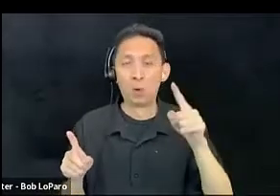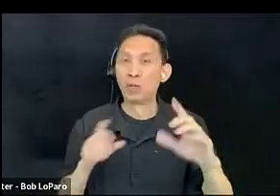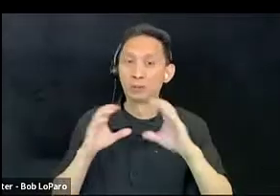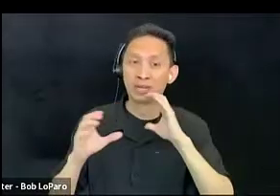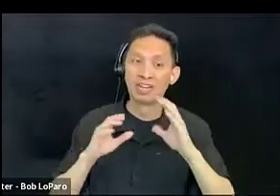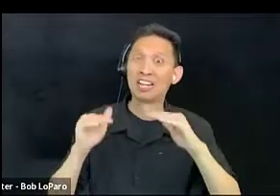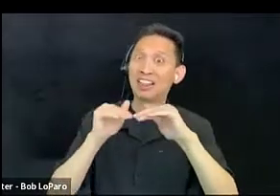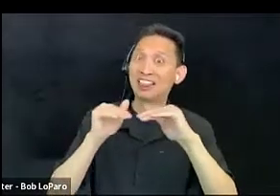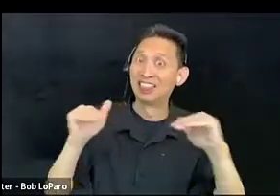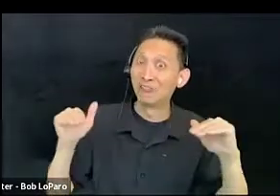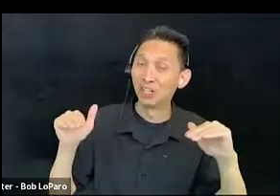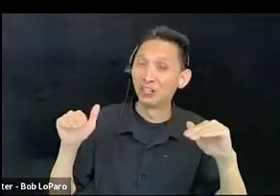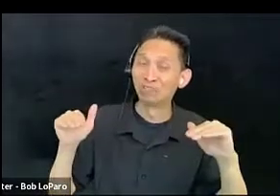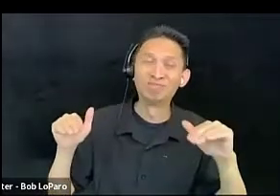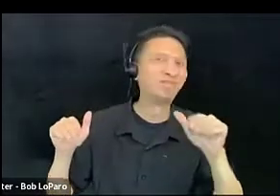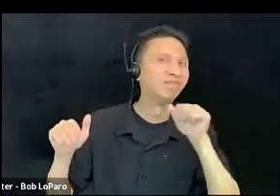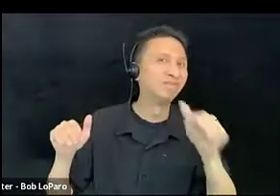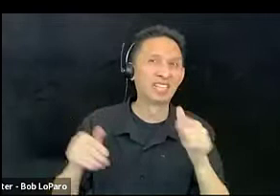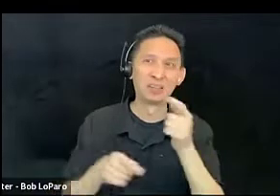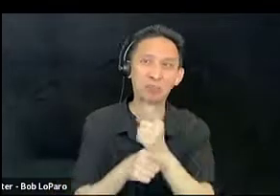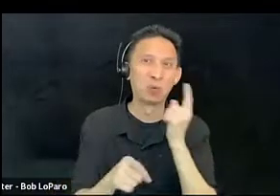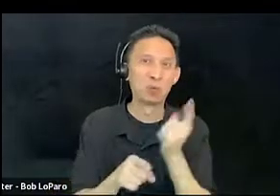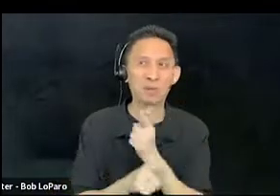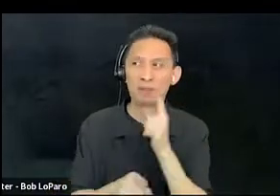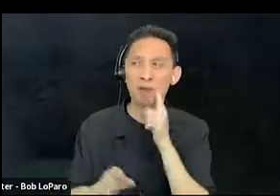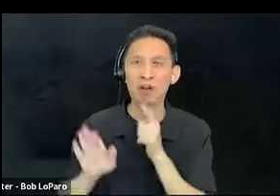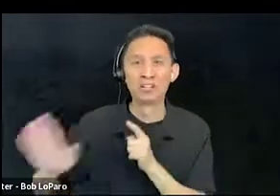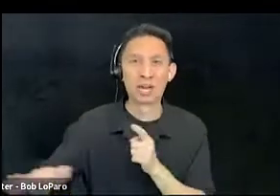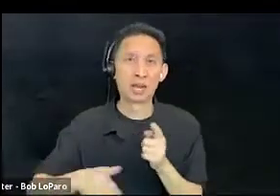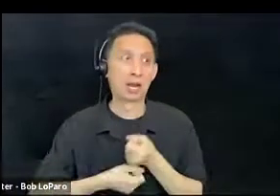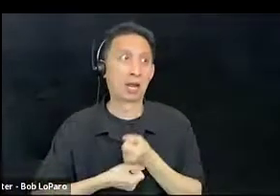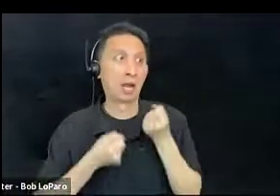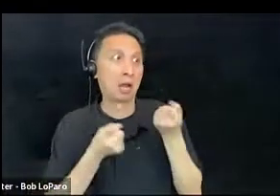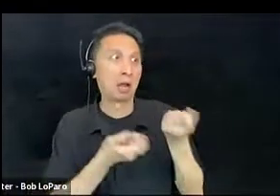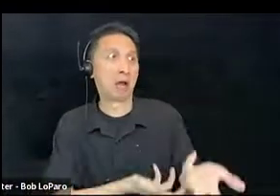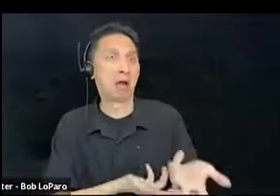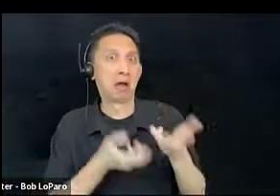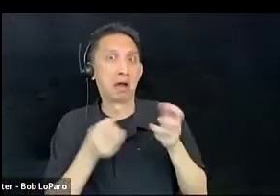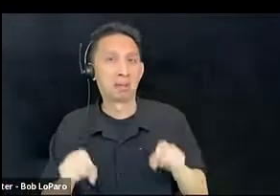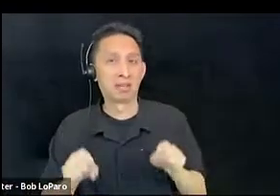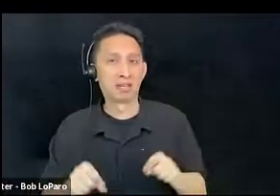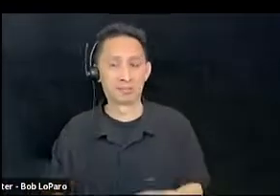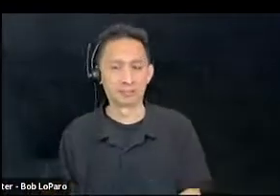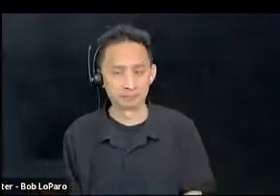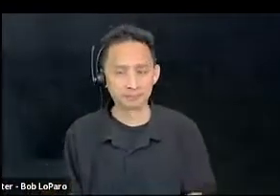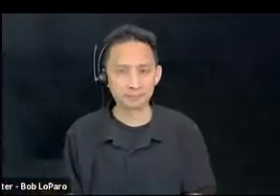the current expressive level of the student's communication. So, this is almost like a scale that's out of balance